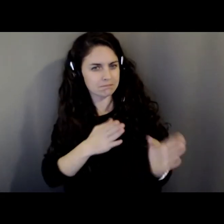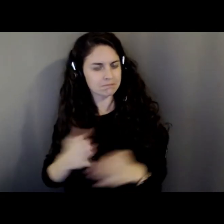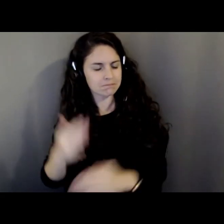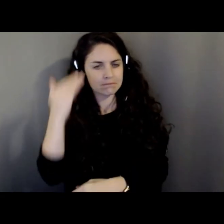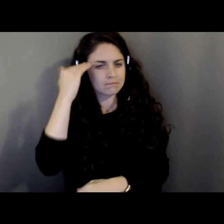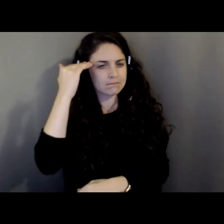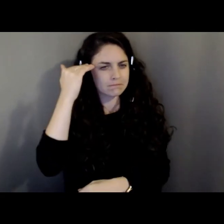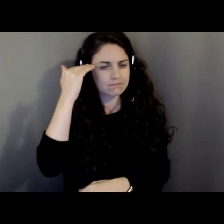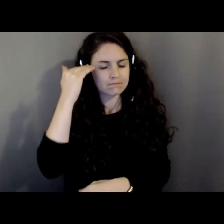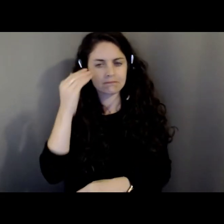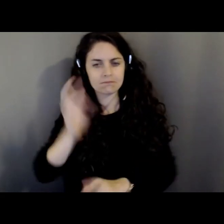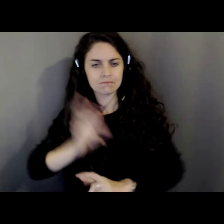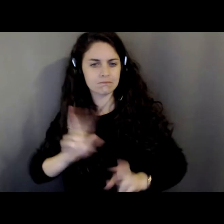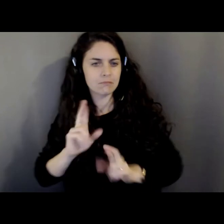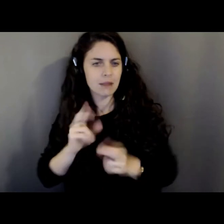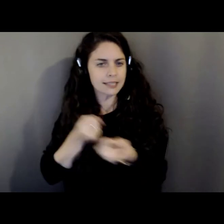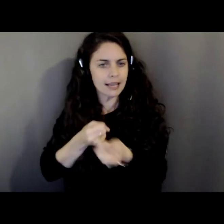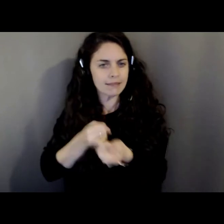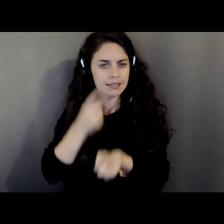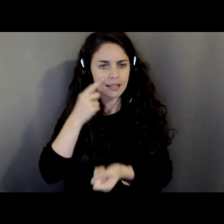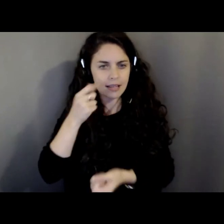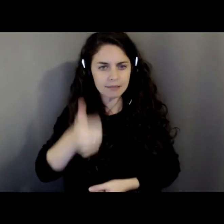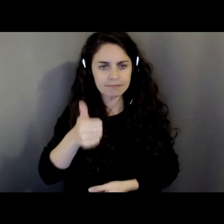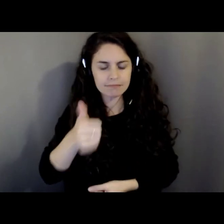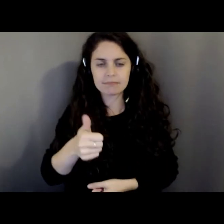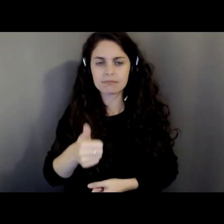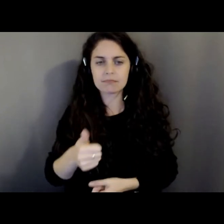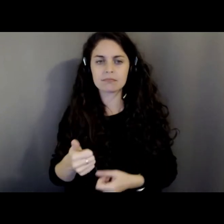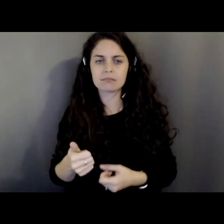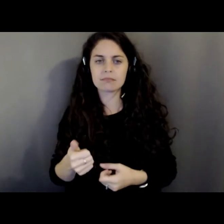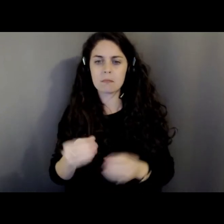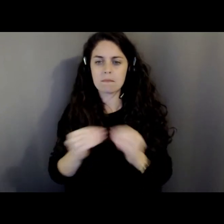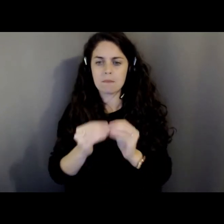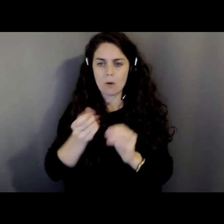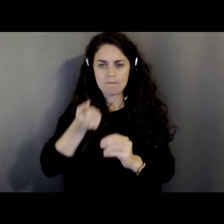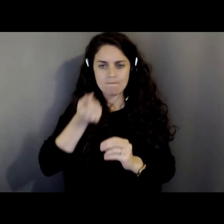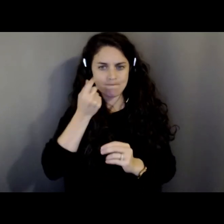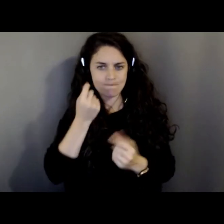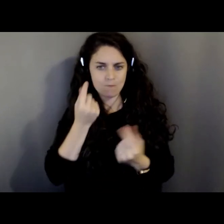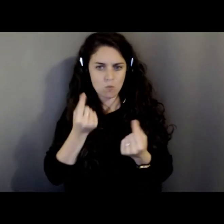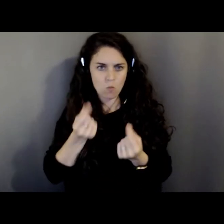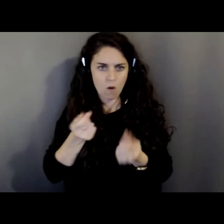they can advocate for themselves, they have a better understanding of the accommodations, um